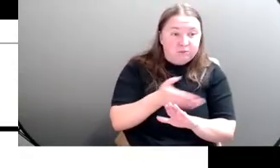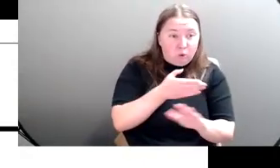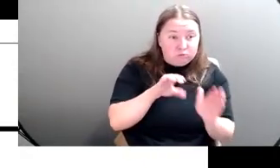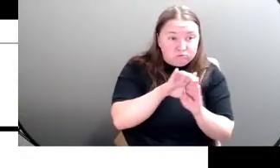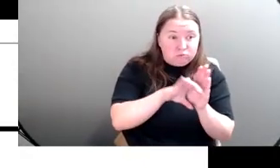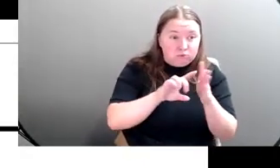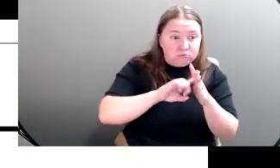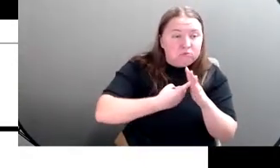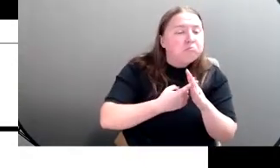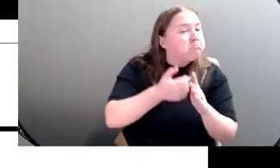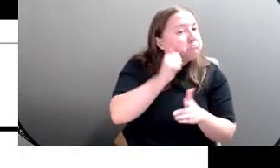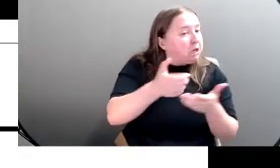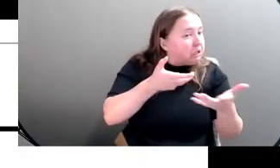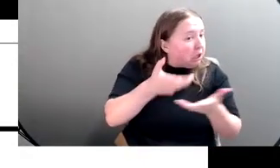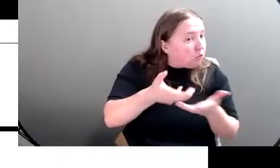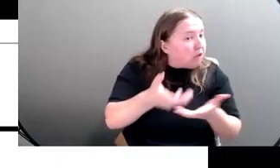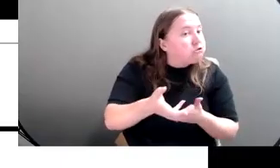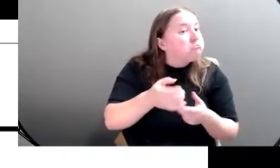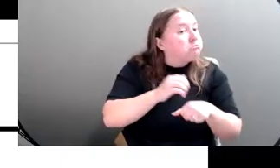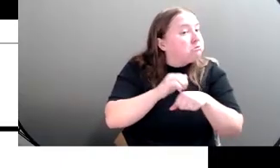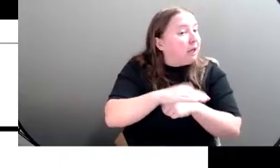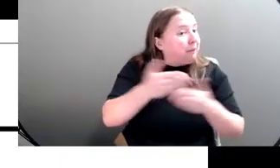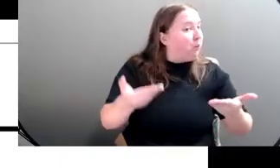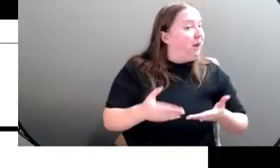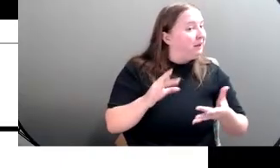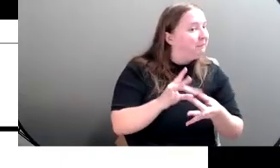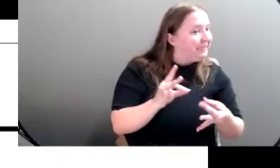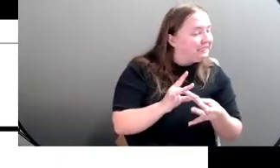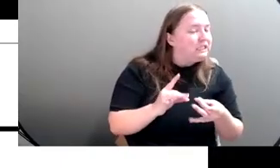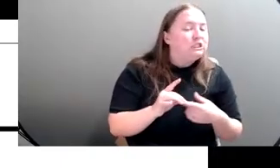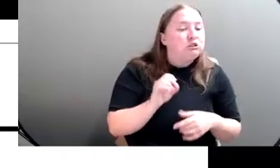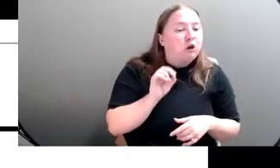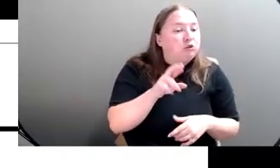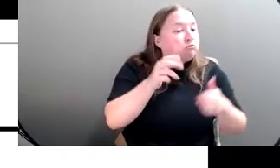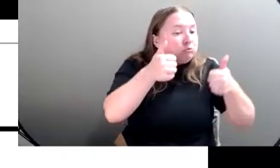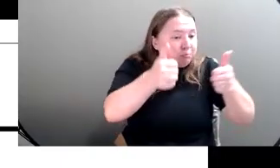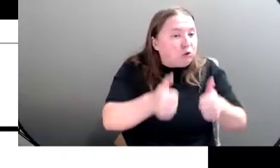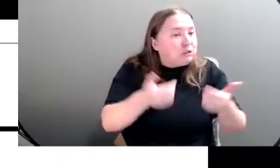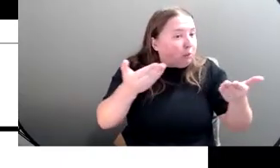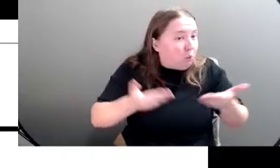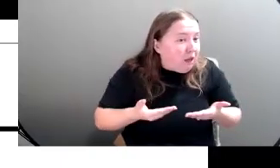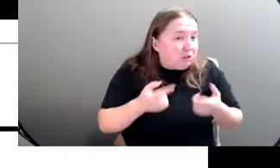are there any interactions, are you sending them a welcome message or are you, posting a welcome announcement?